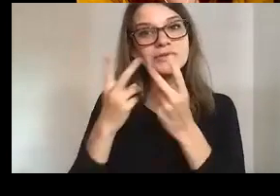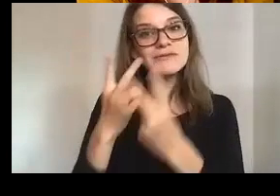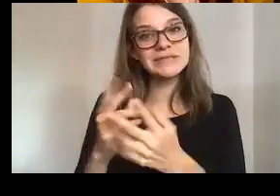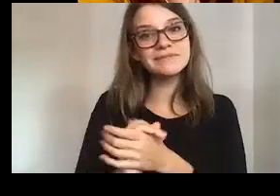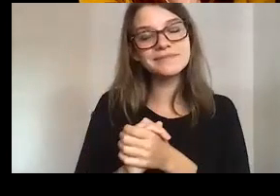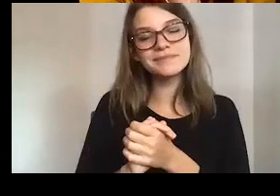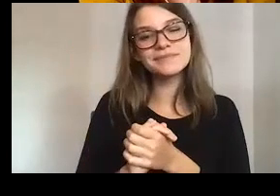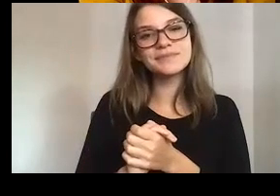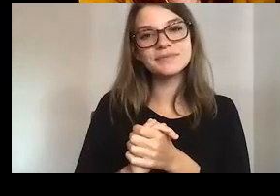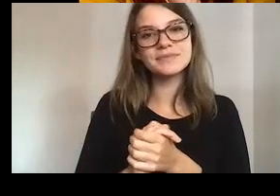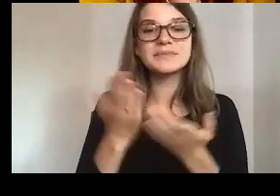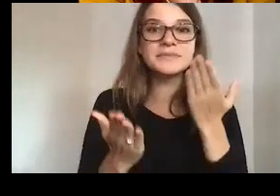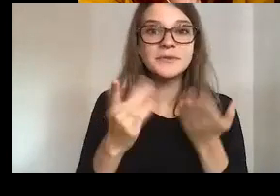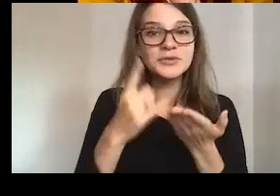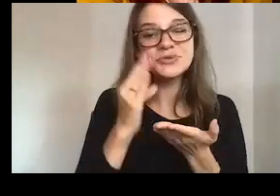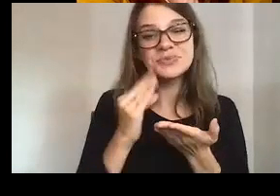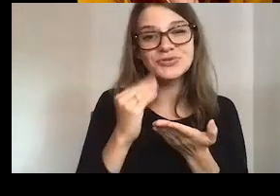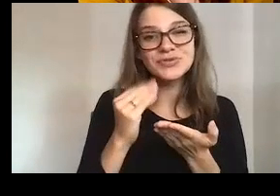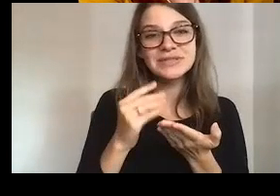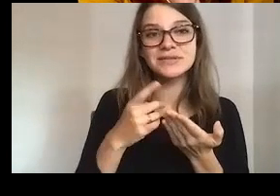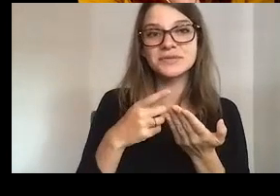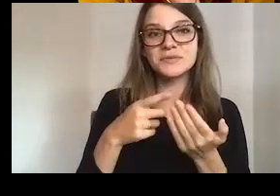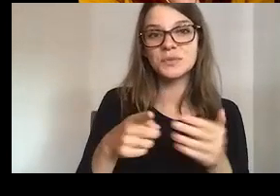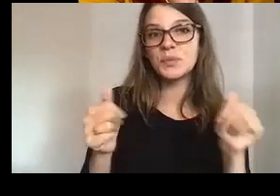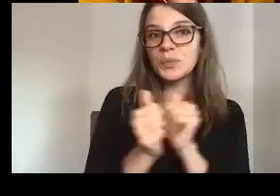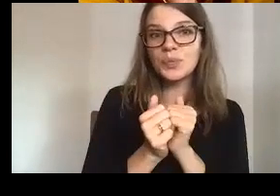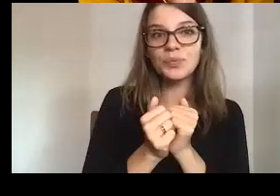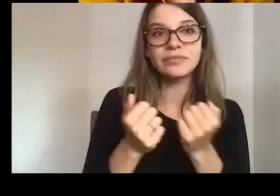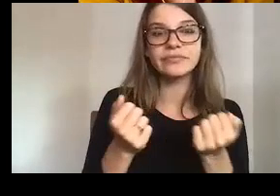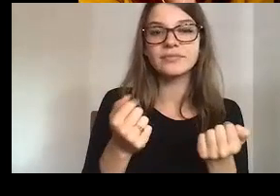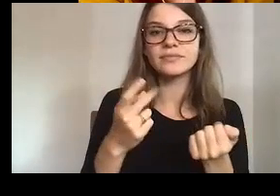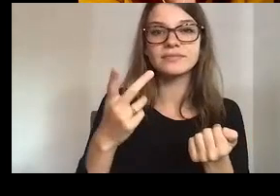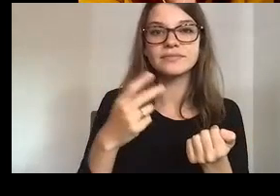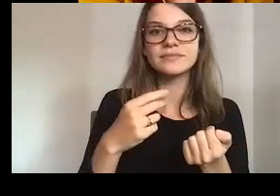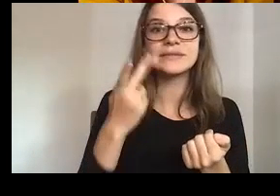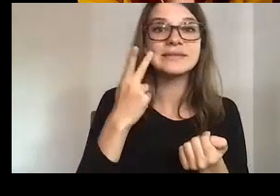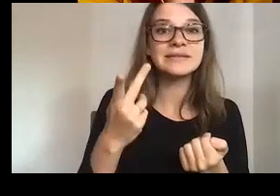and you may be experiencing this with you know seeing extended family members over zoom instead